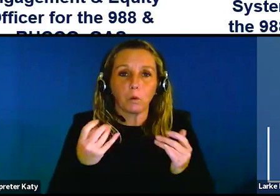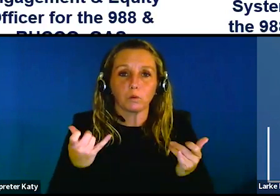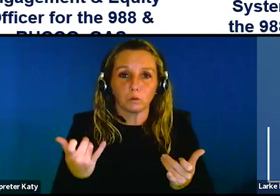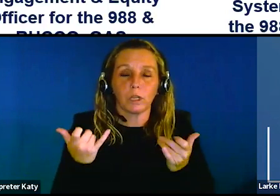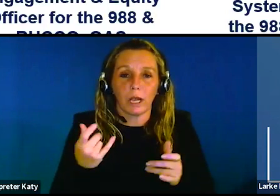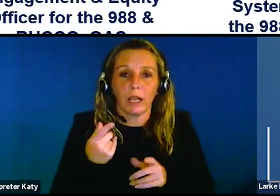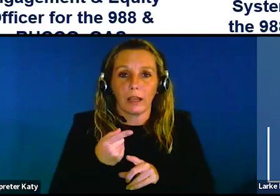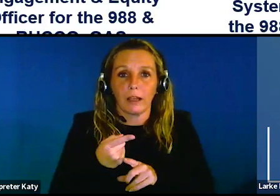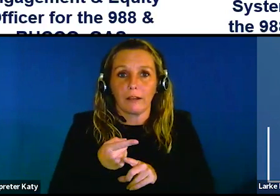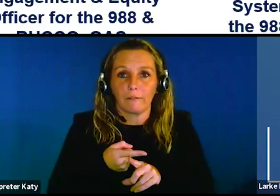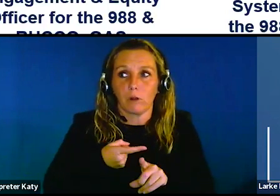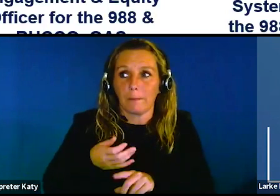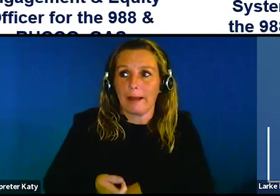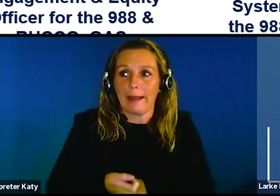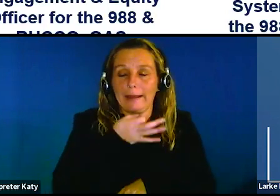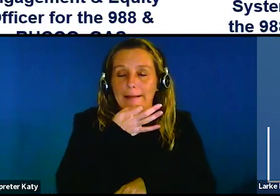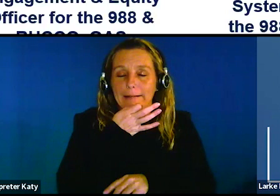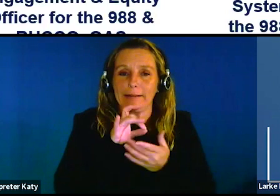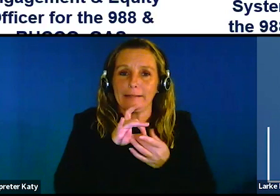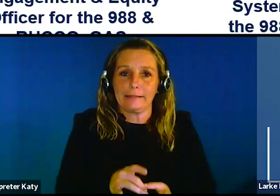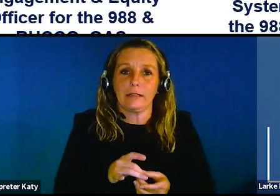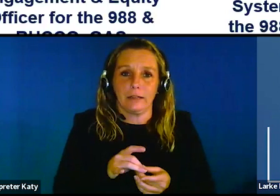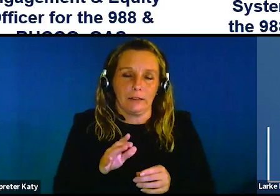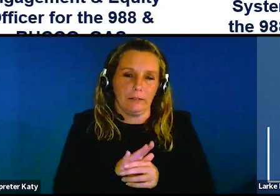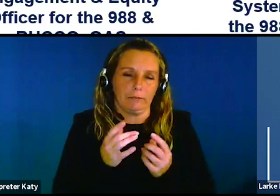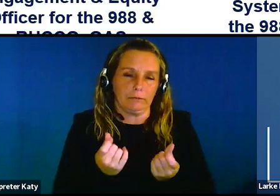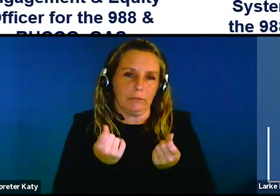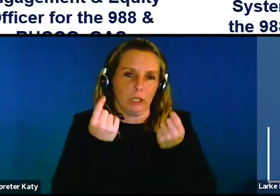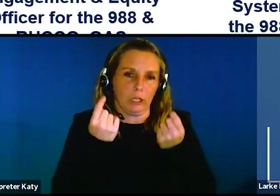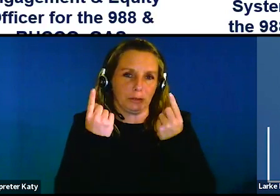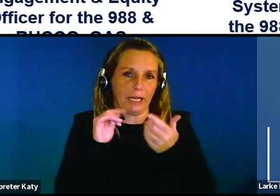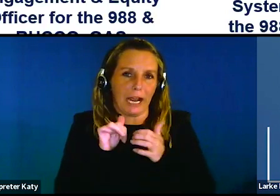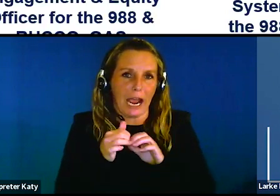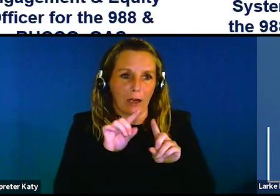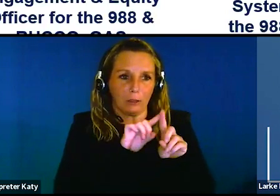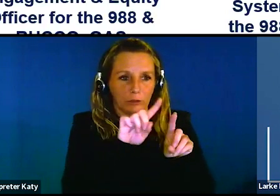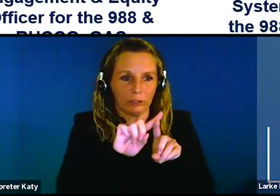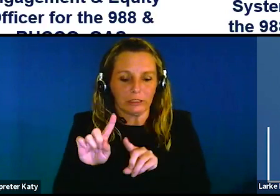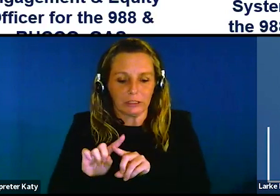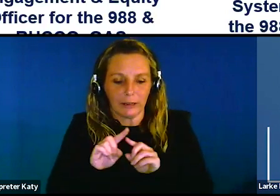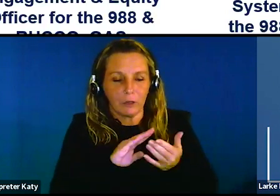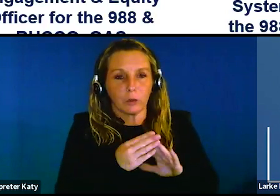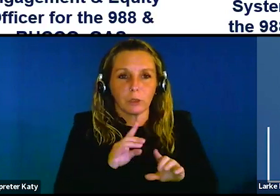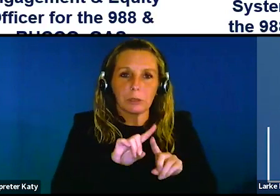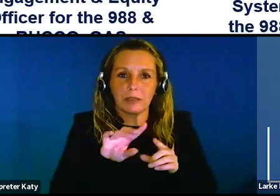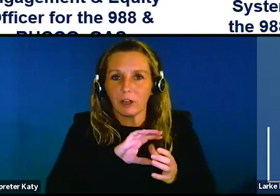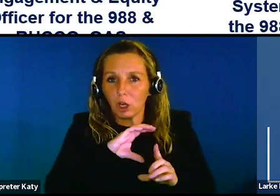real experts in terms of really understanding how different communities from different cultures,